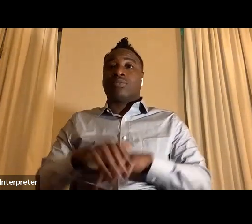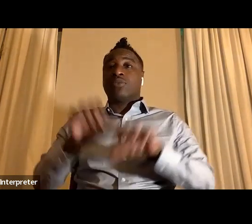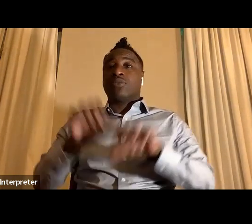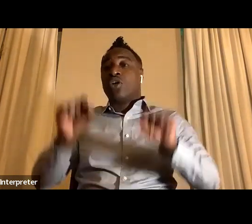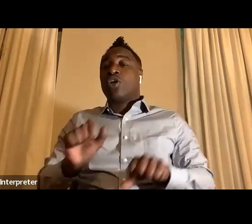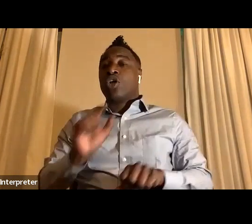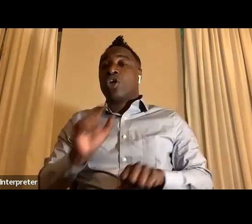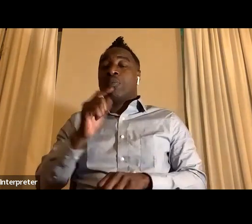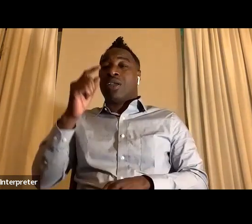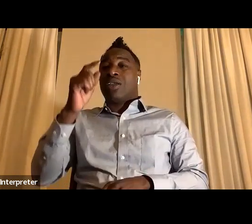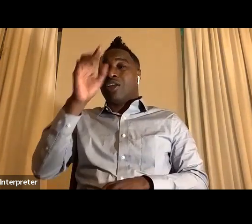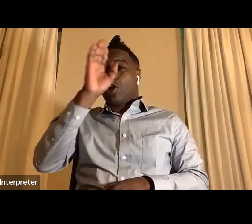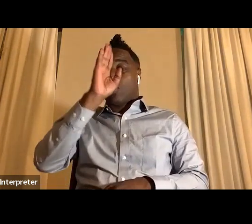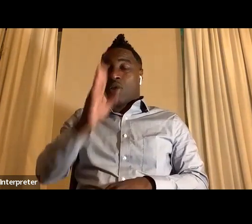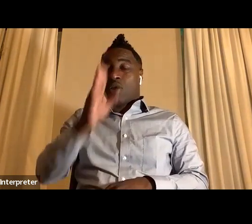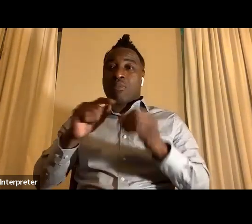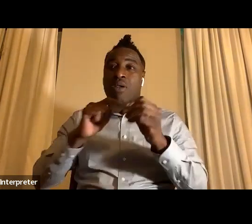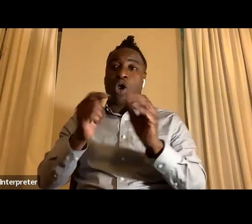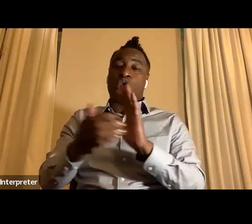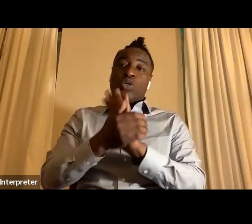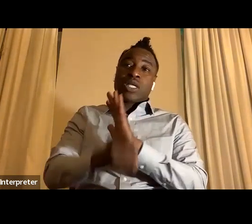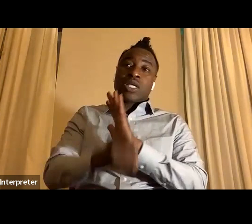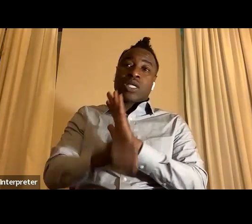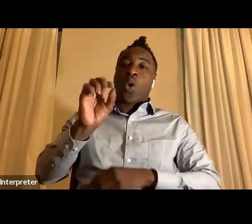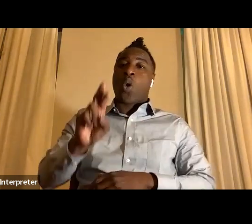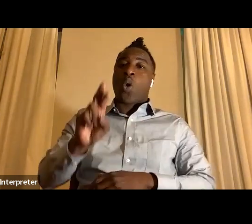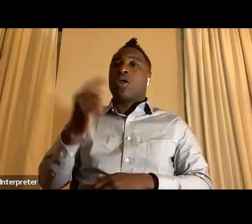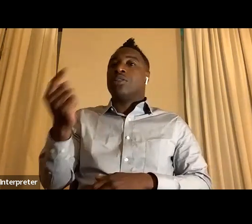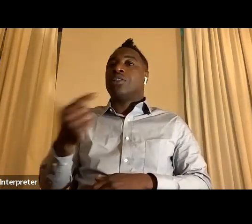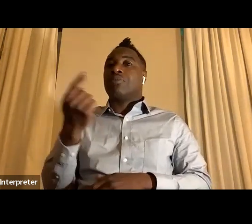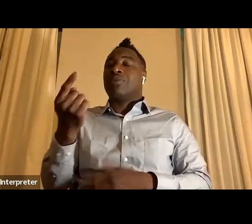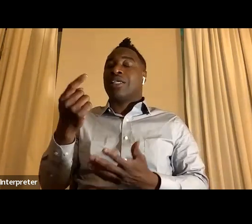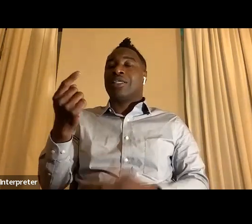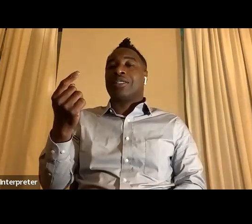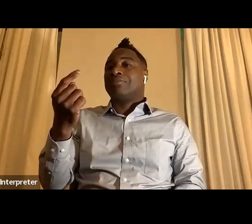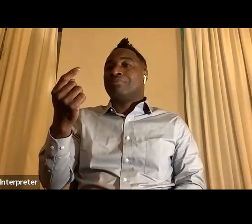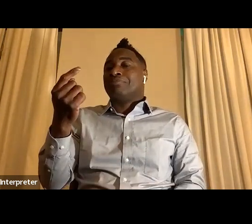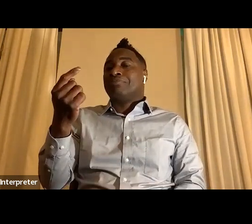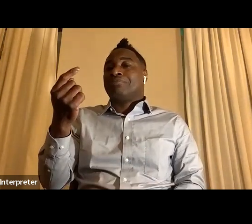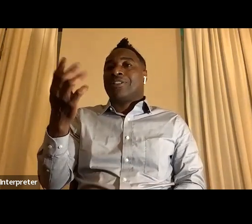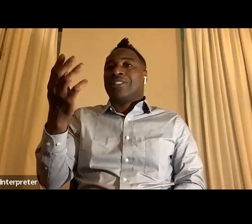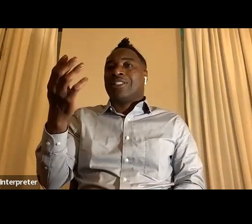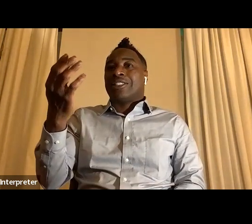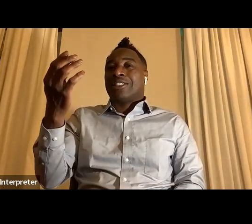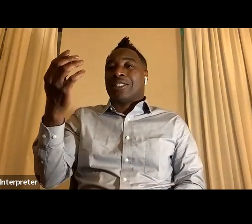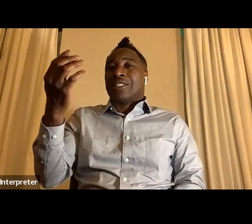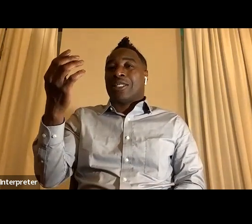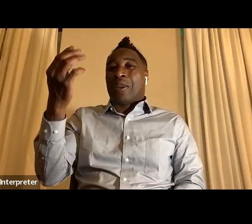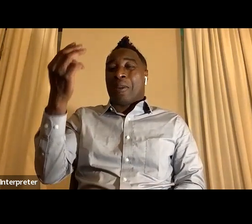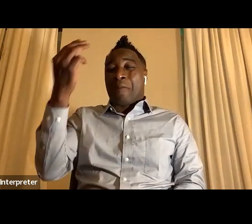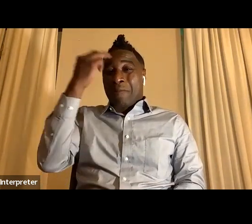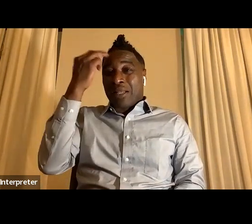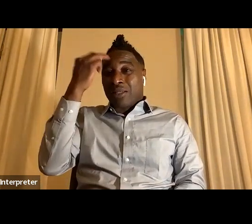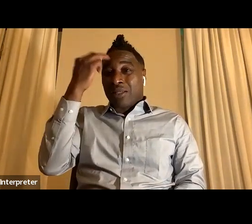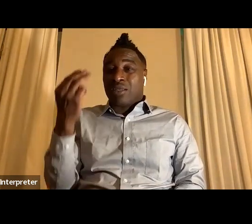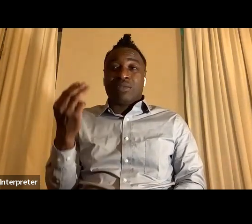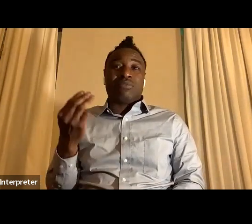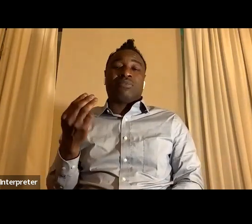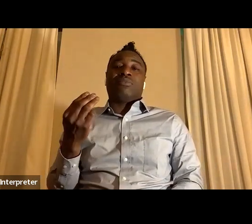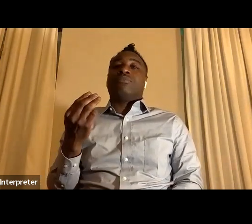about your skill or if be just something mentally the way you want to see it? A certain concept you want to touch on. What do you feel like is the thing